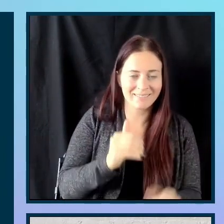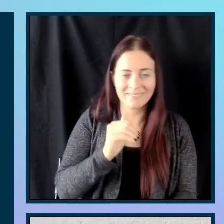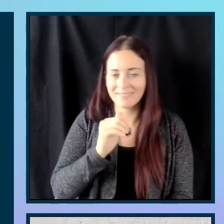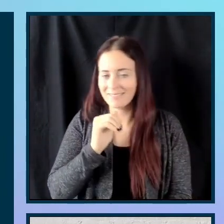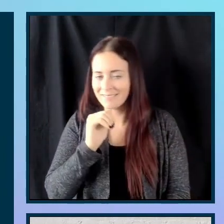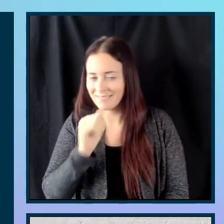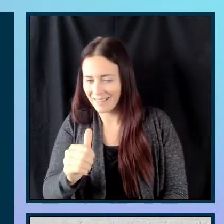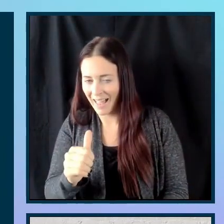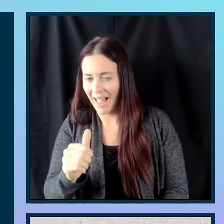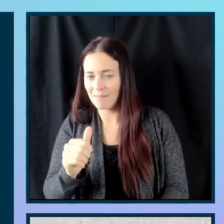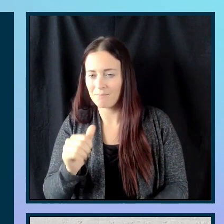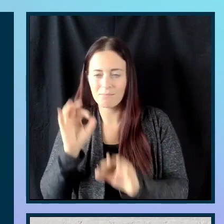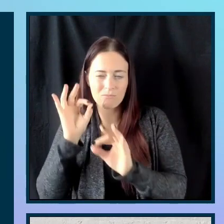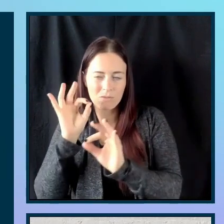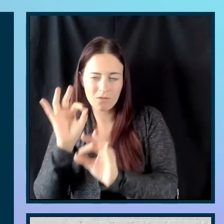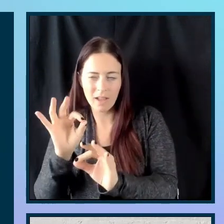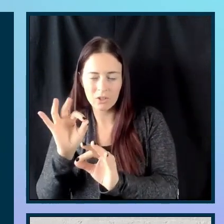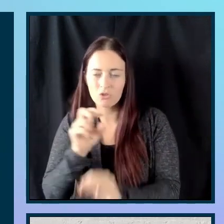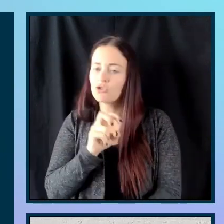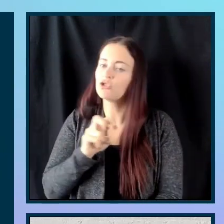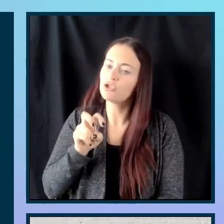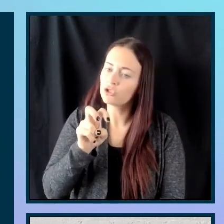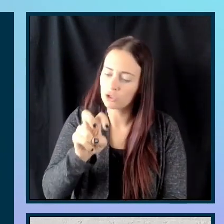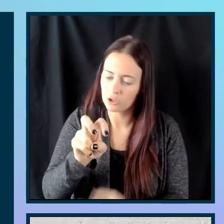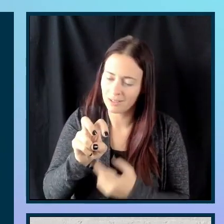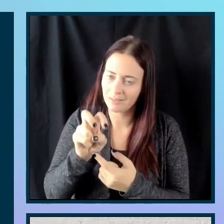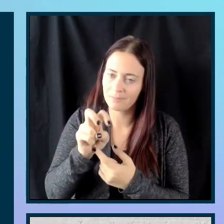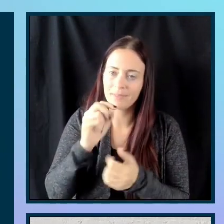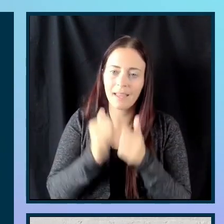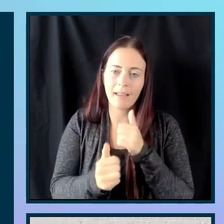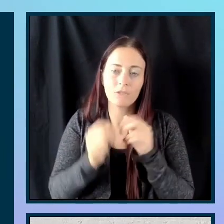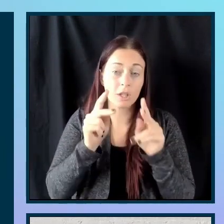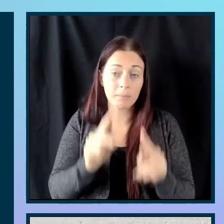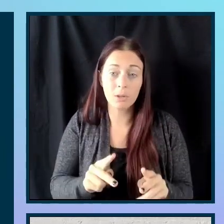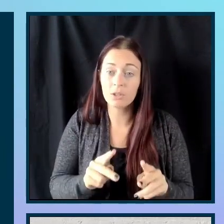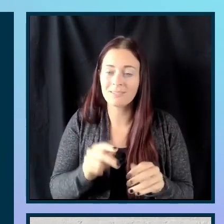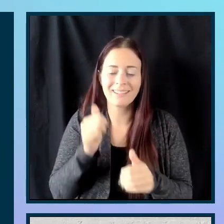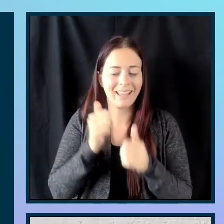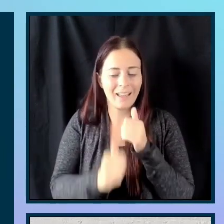It's a journey in every person and company is in a different phase.